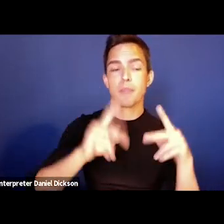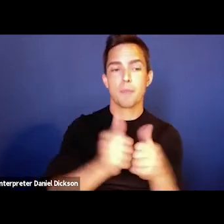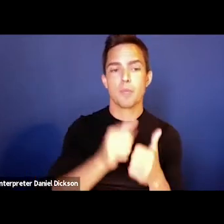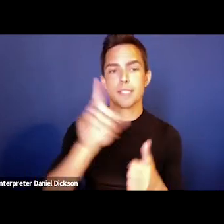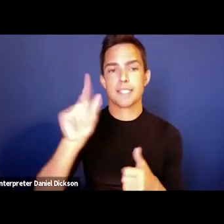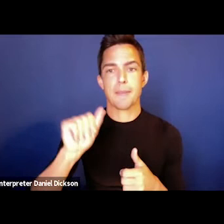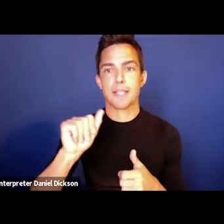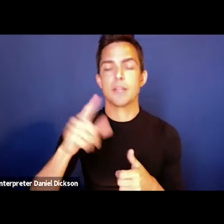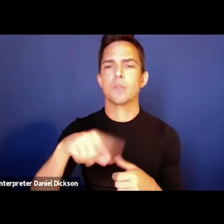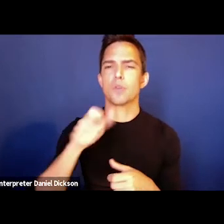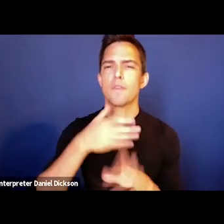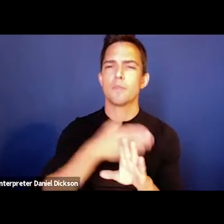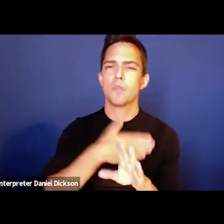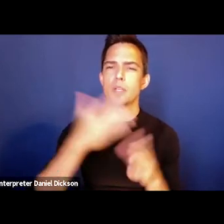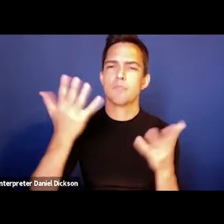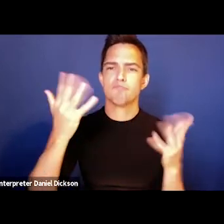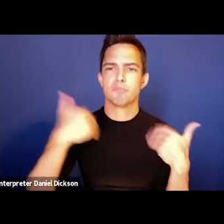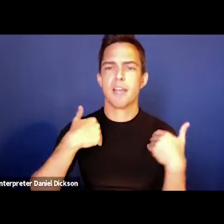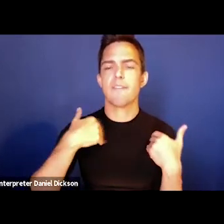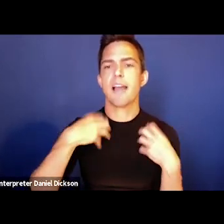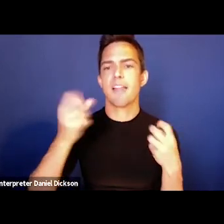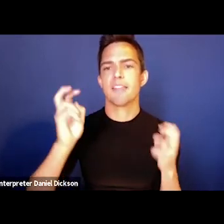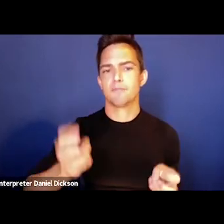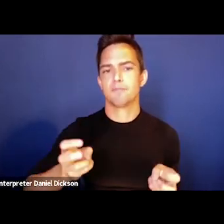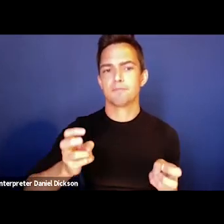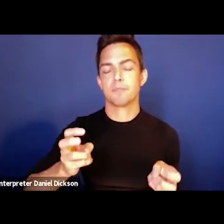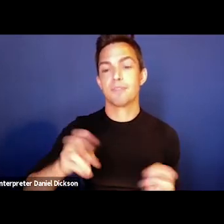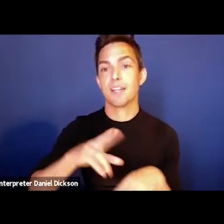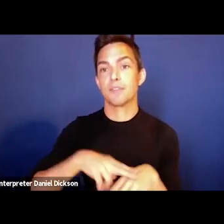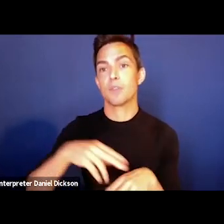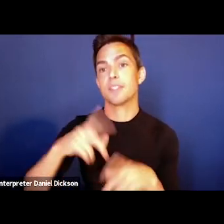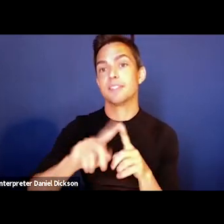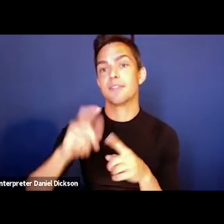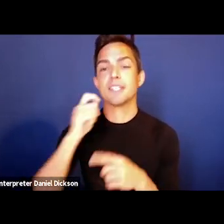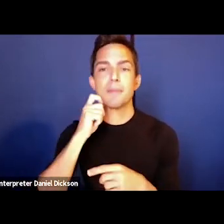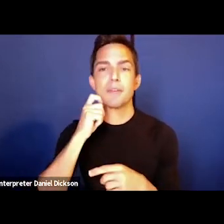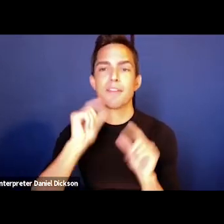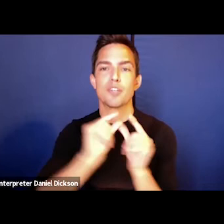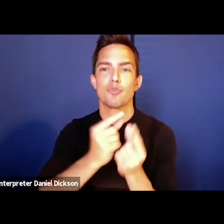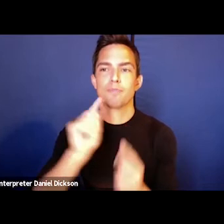those with pre-existing health conditions, and of course some different demographic groups.